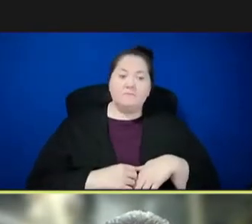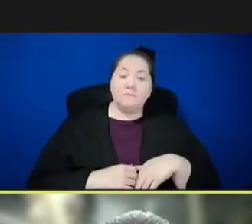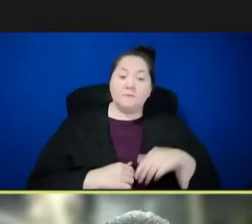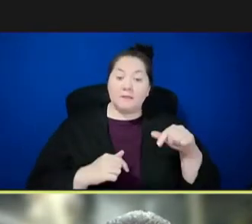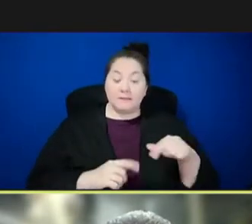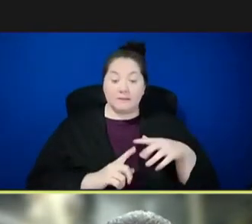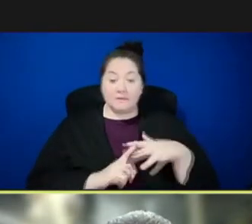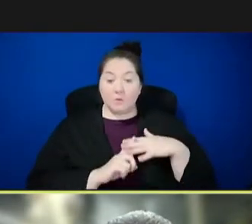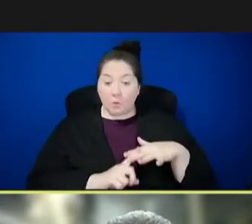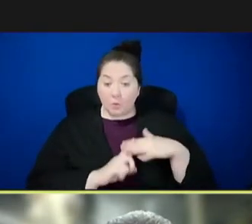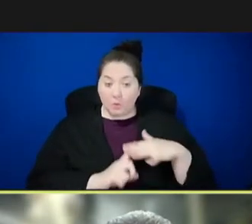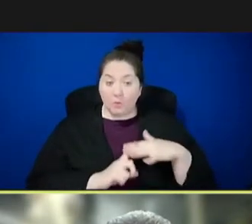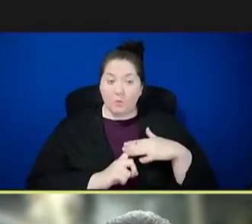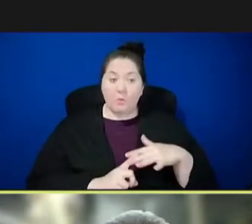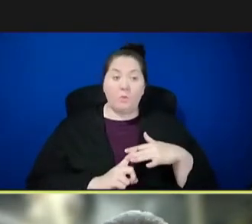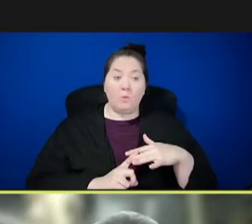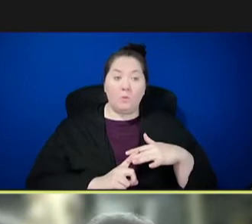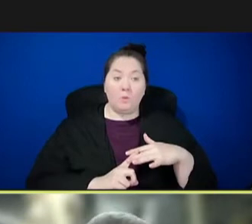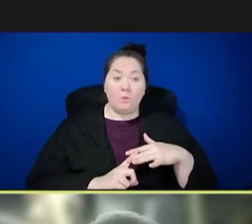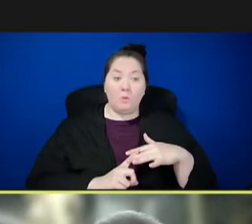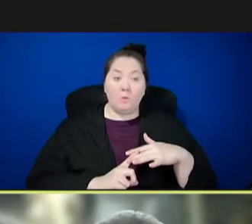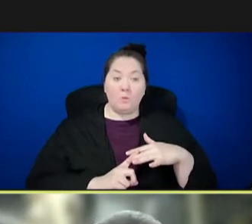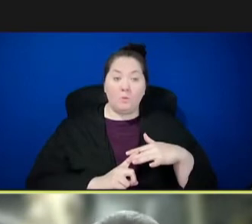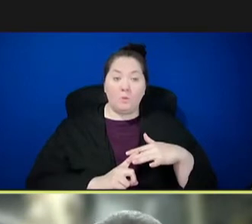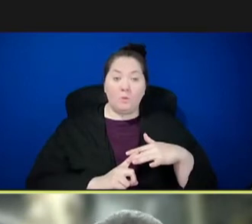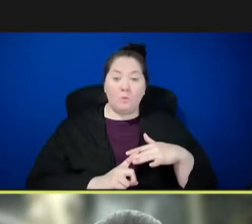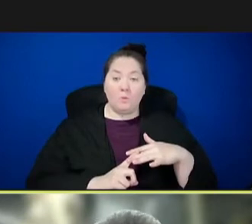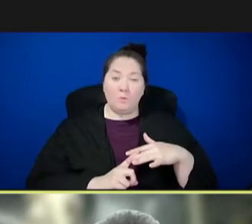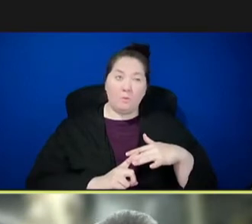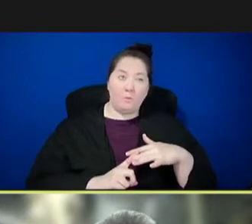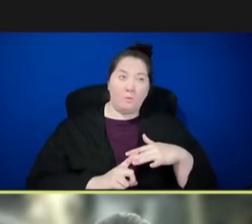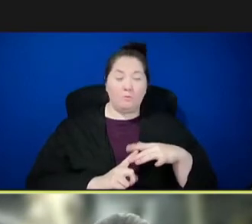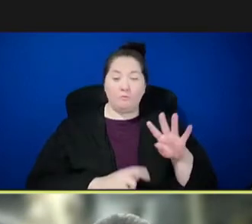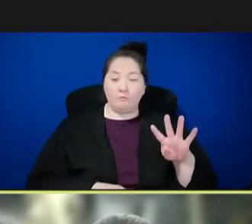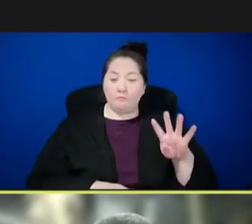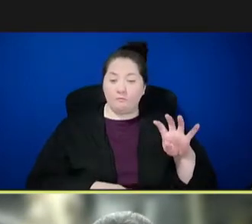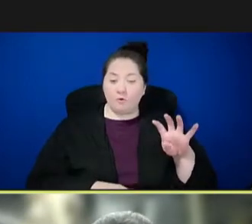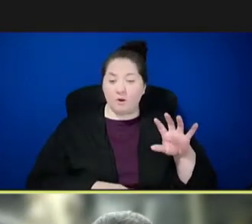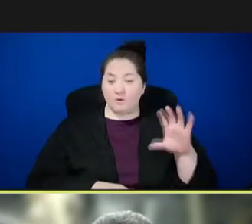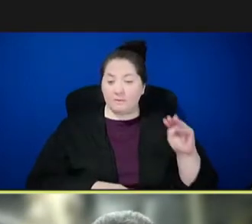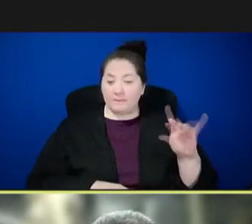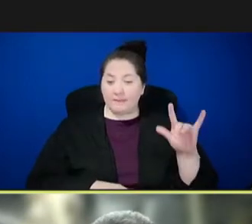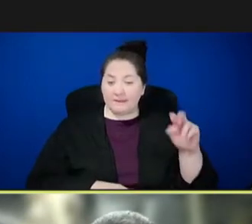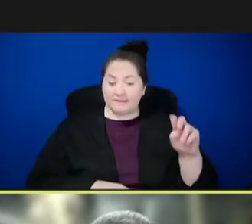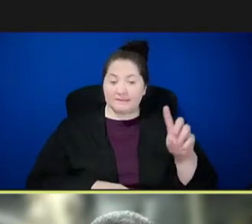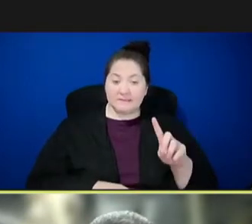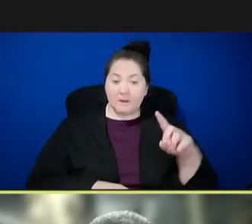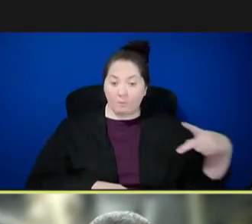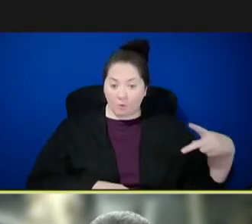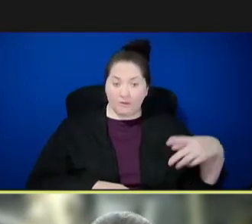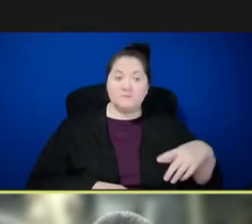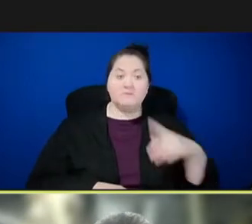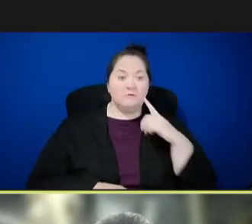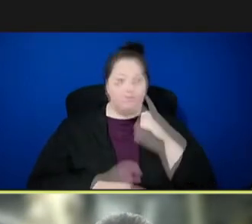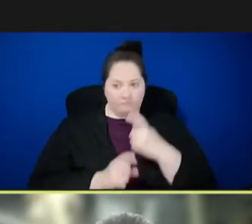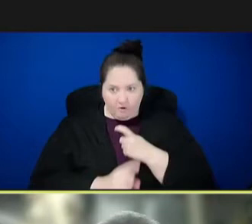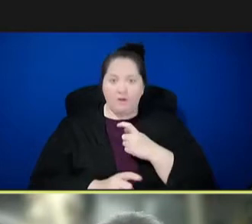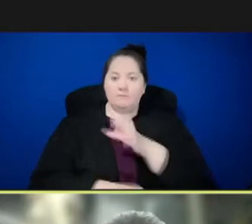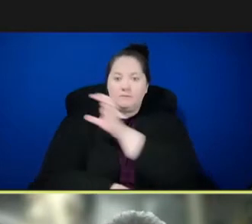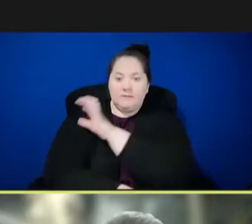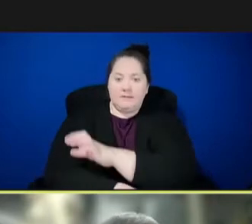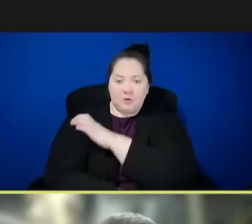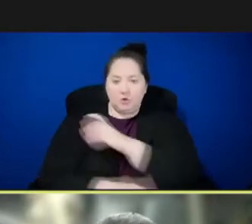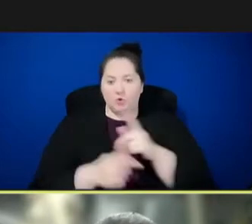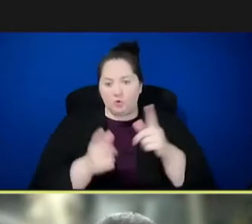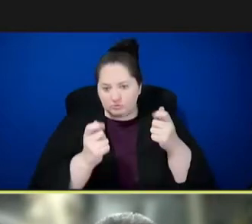it was about 400 million data points generated from clinical trials and about 100,000 queries